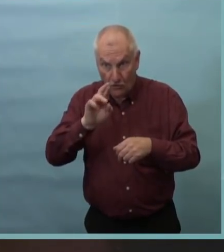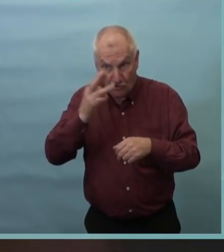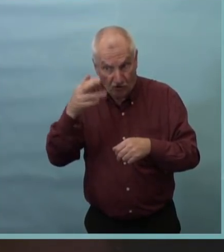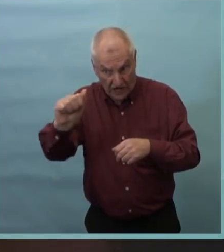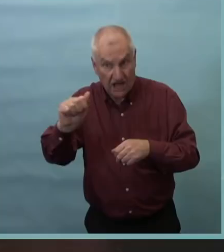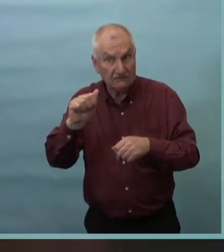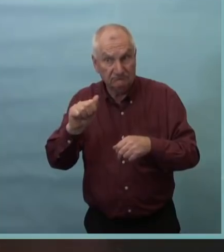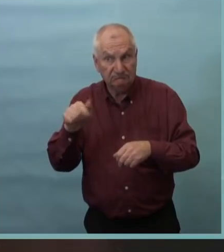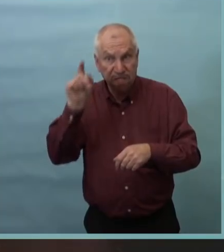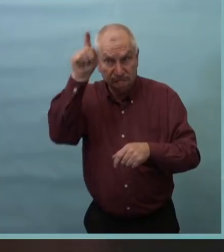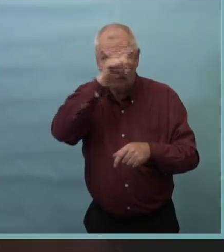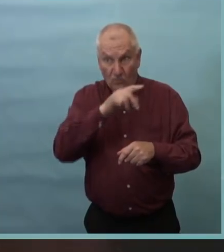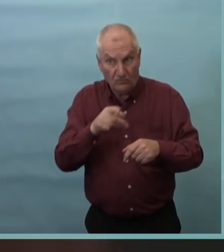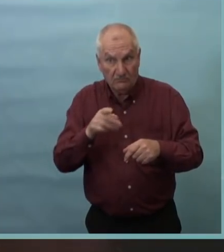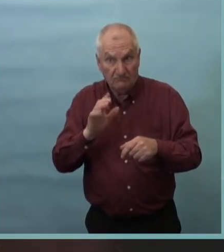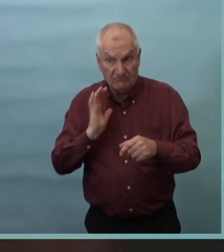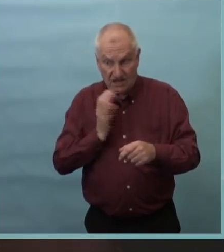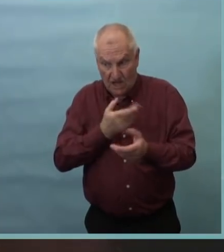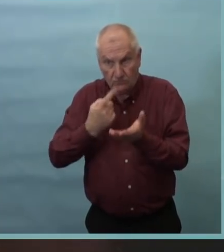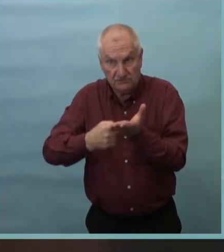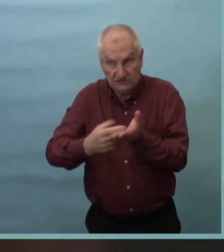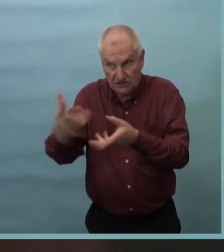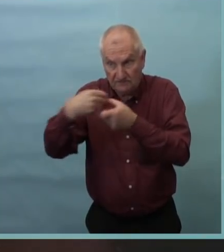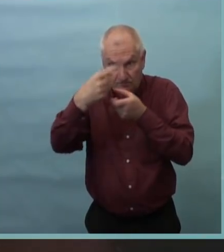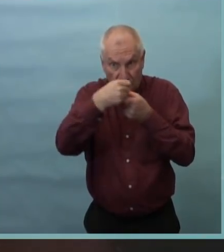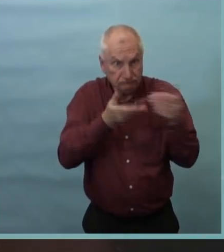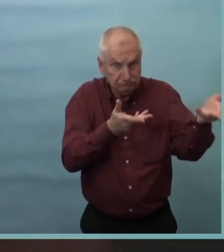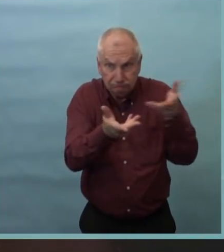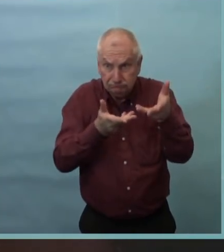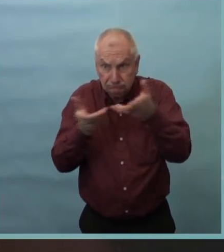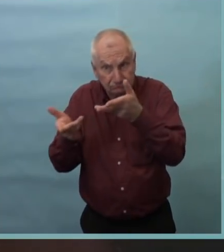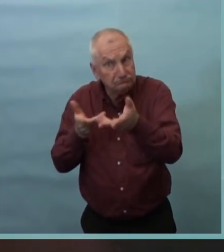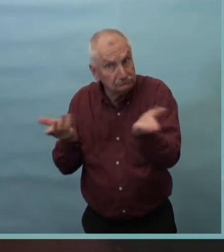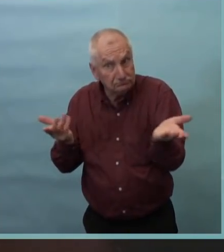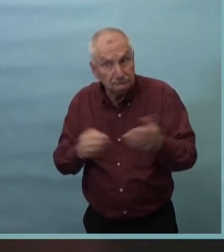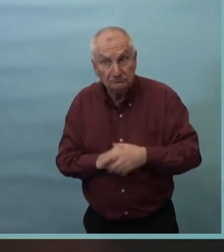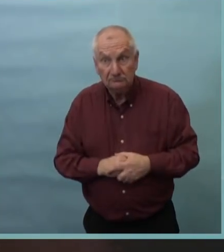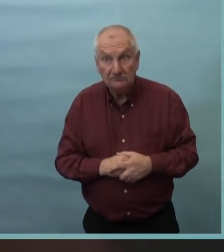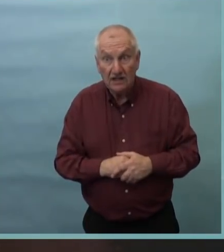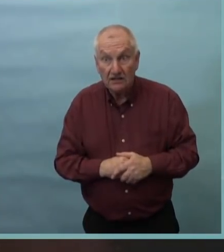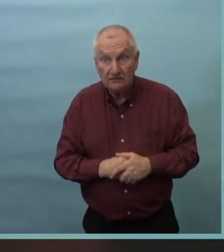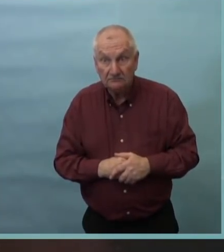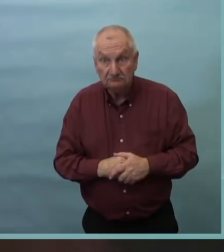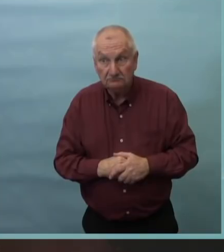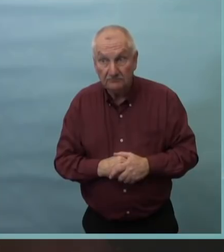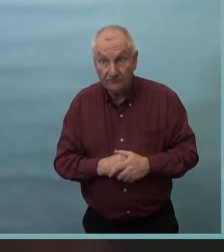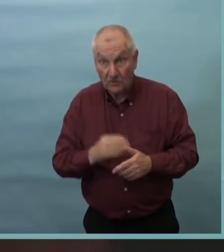decision to not have or to not increase necessarily in Flin Flon is likely more